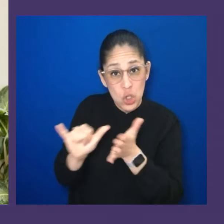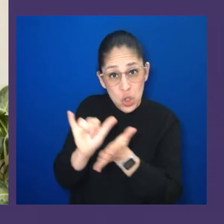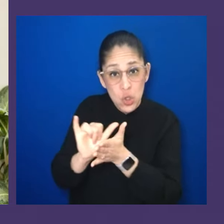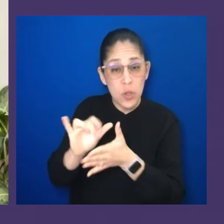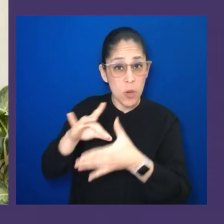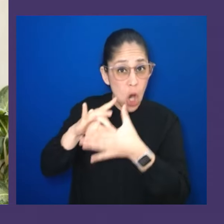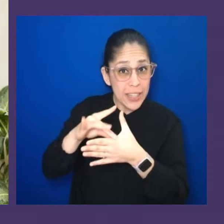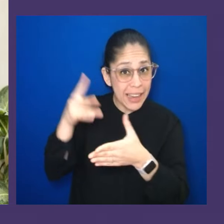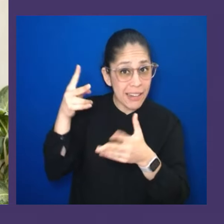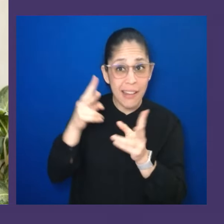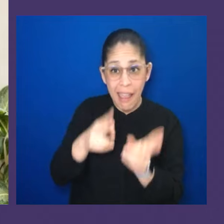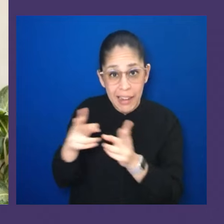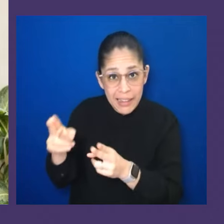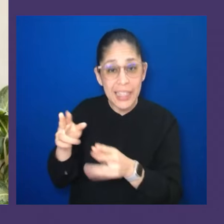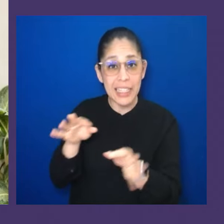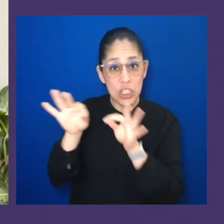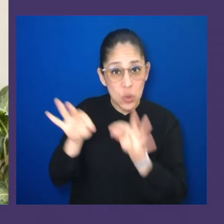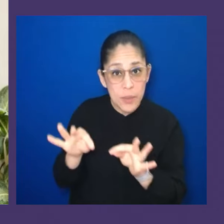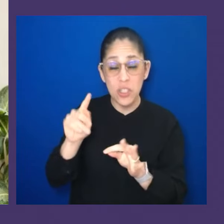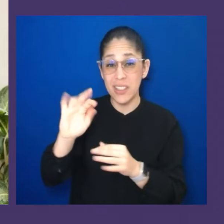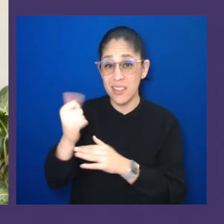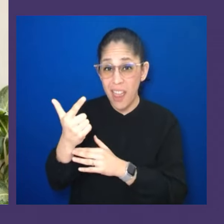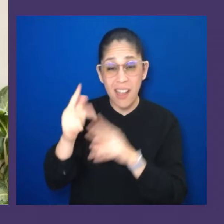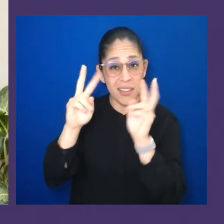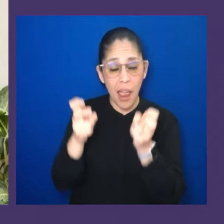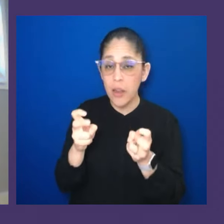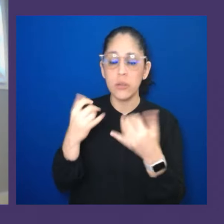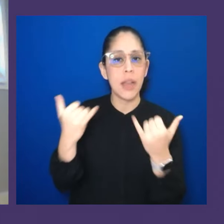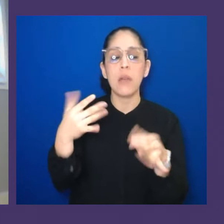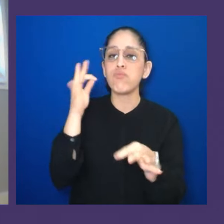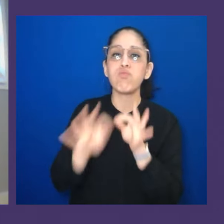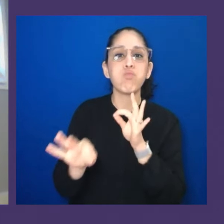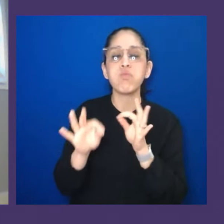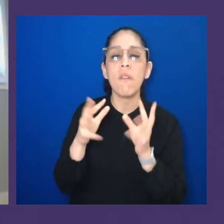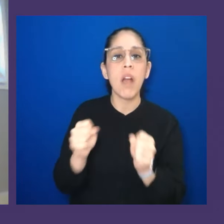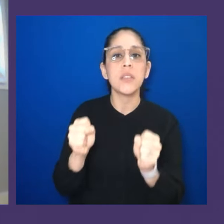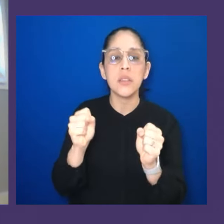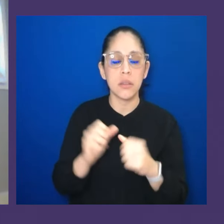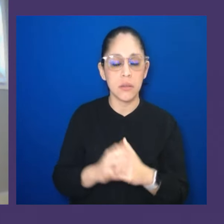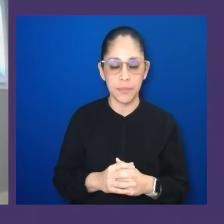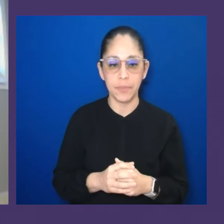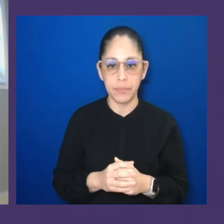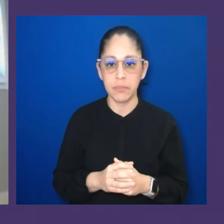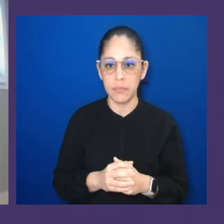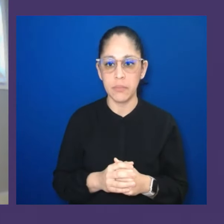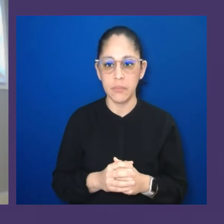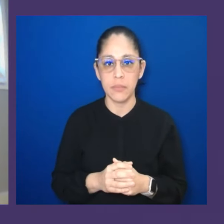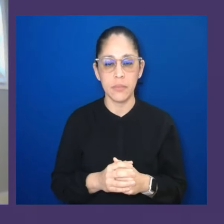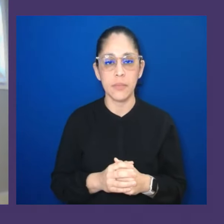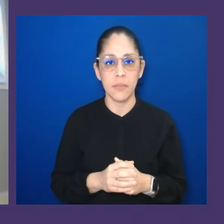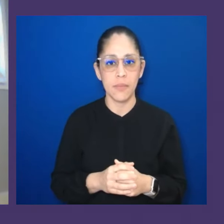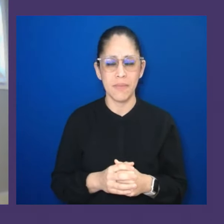and tags and titles and etc. Anne Taylor: I can see that you embrace this fully